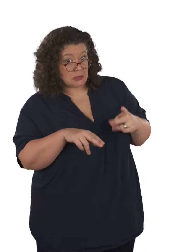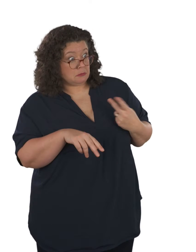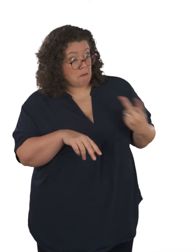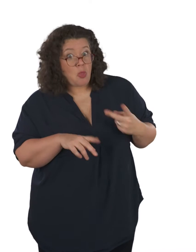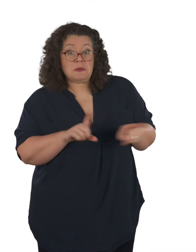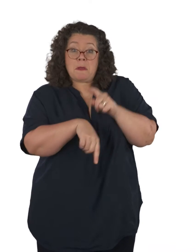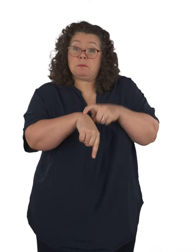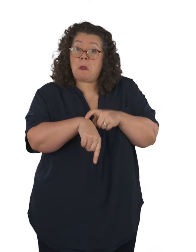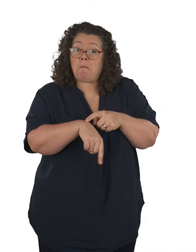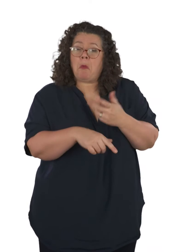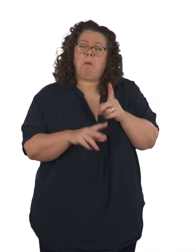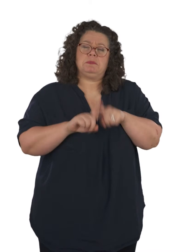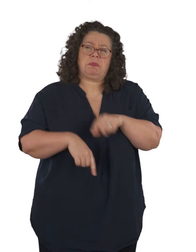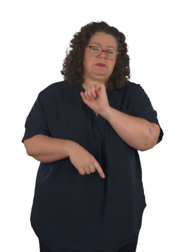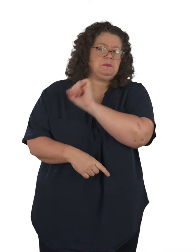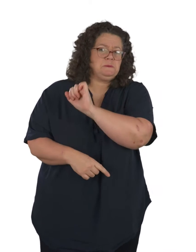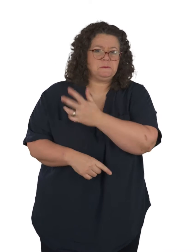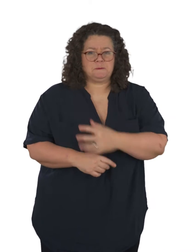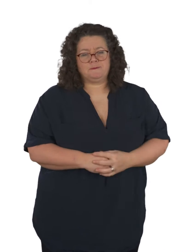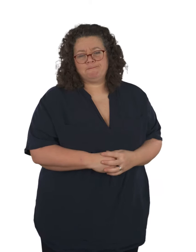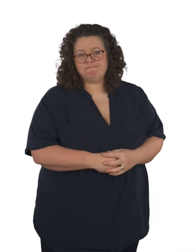if they can assess you and the adult at the same time.